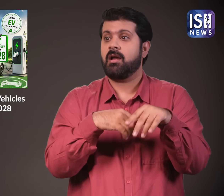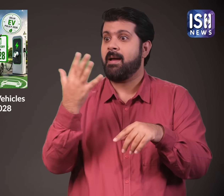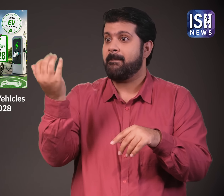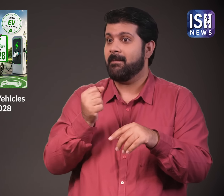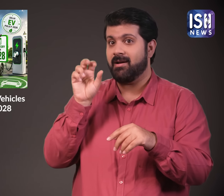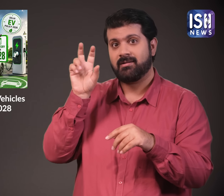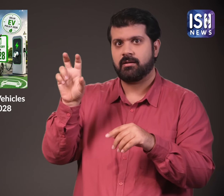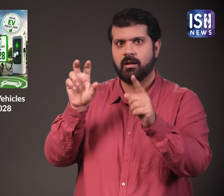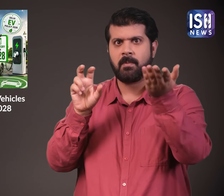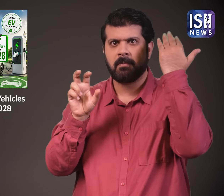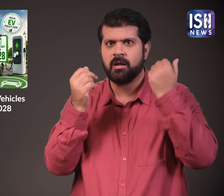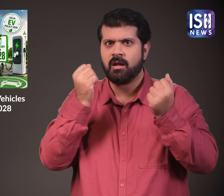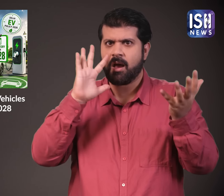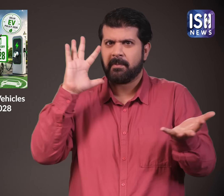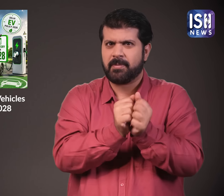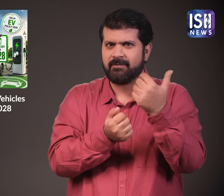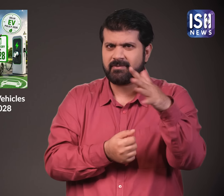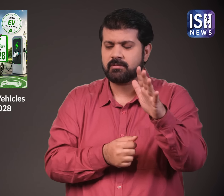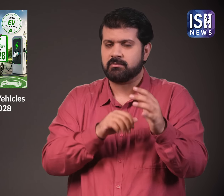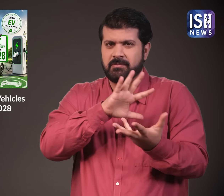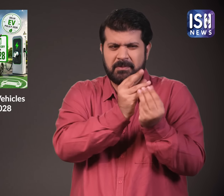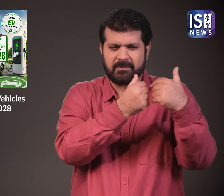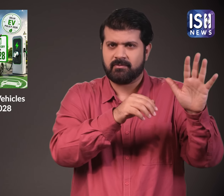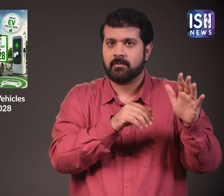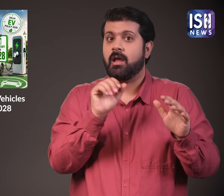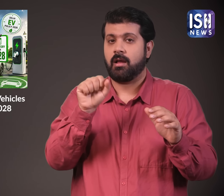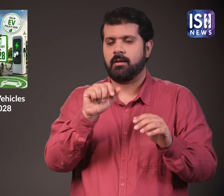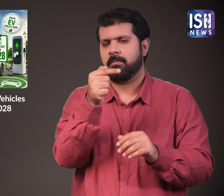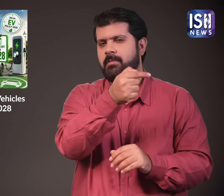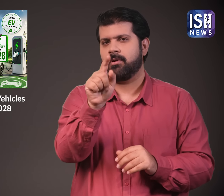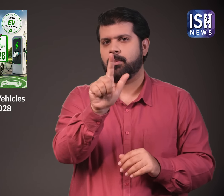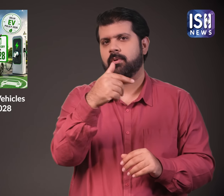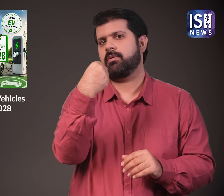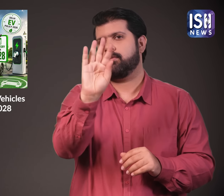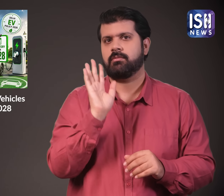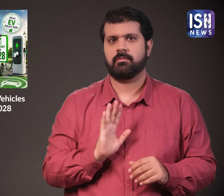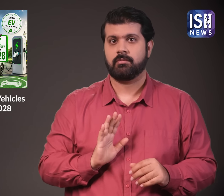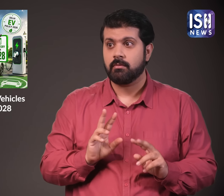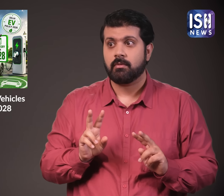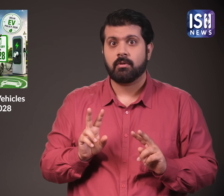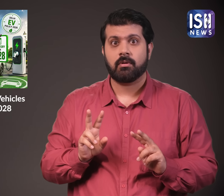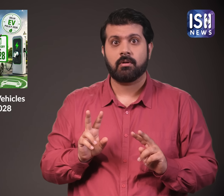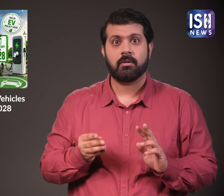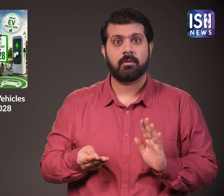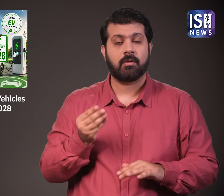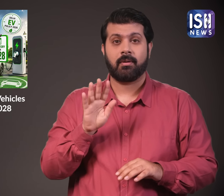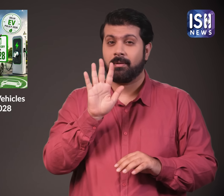will also receive a ₹1 lakh scrapping incentive. Great!